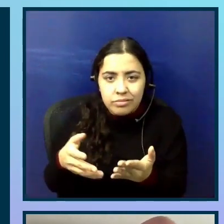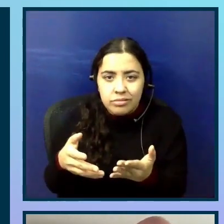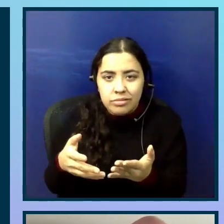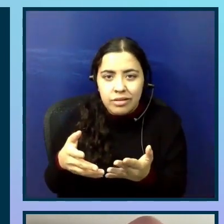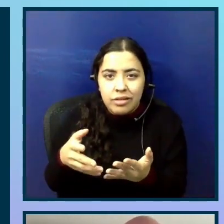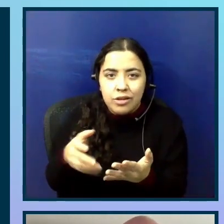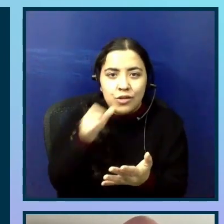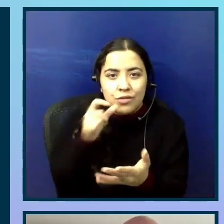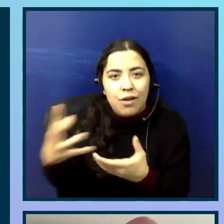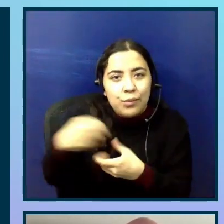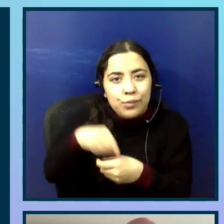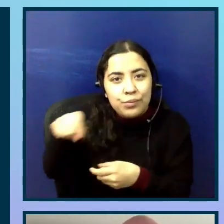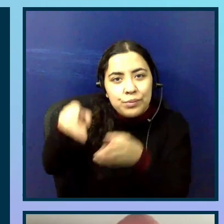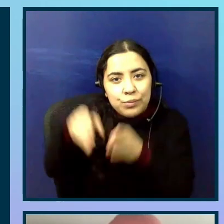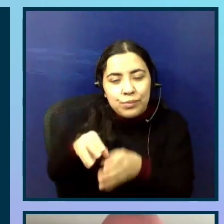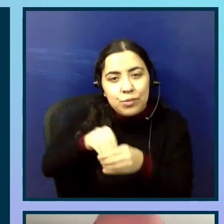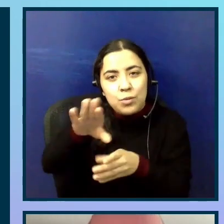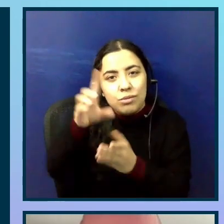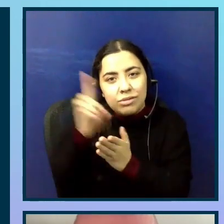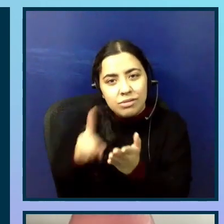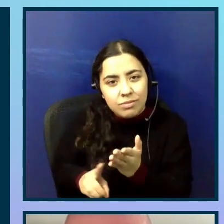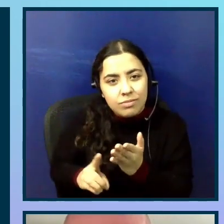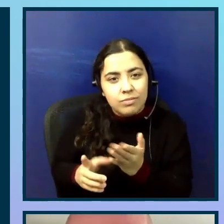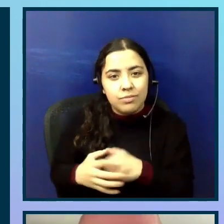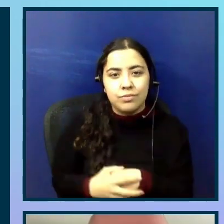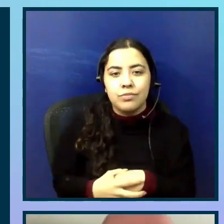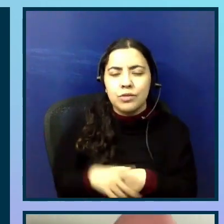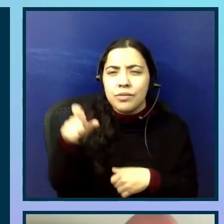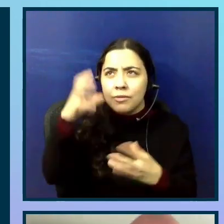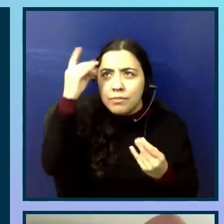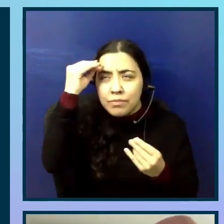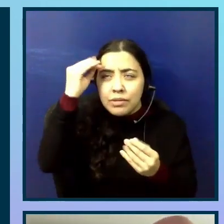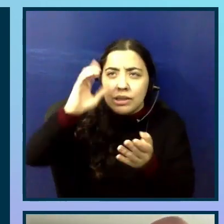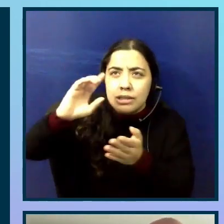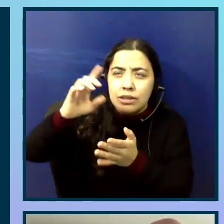to take on is, demographics of medical conditions differ.